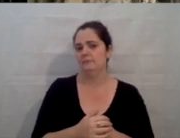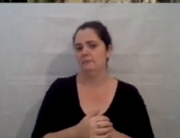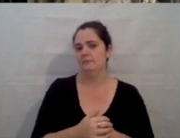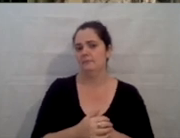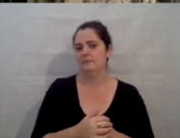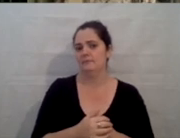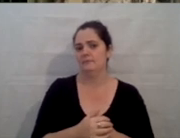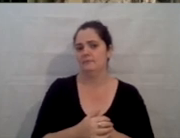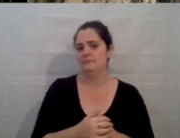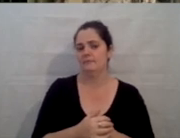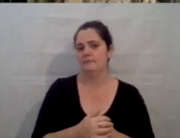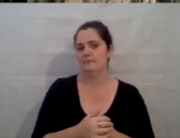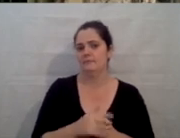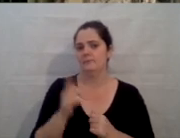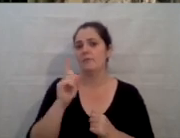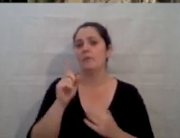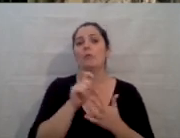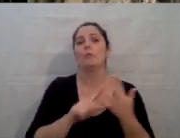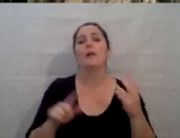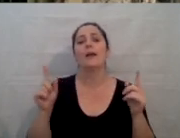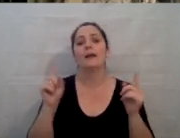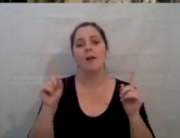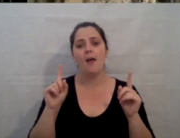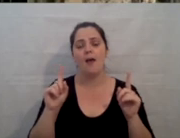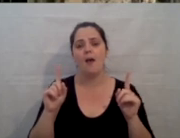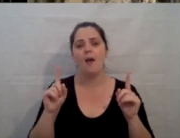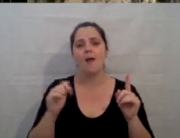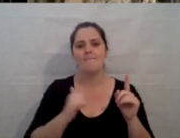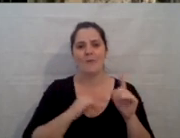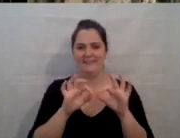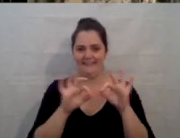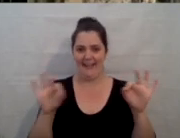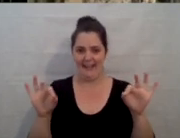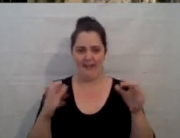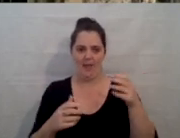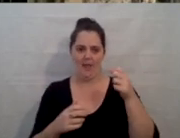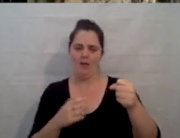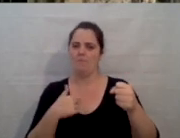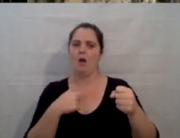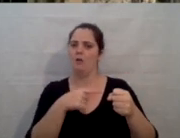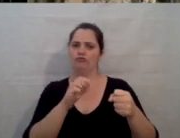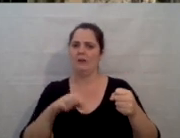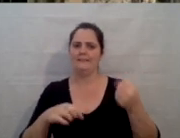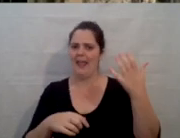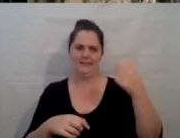So what I'm going to do now is I'm going to look again using my sighting stick, always in my non-dominant hand, I'm holding that sighting stick and